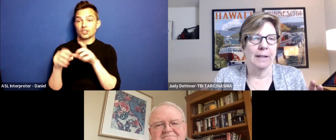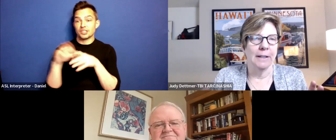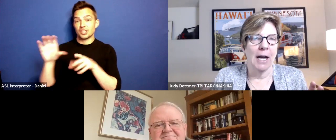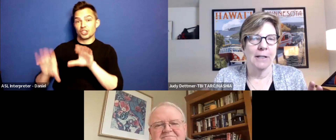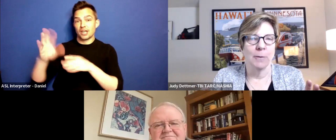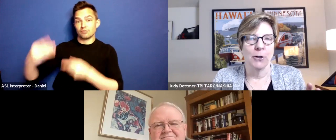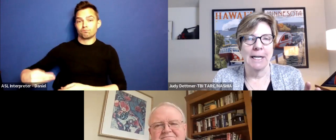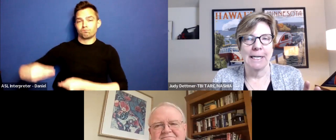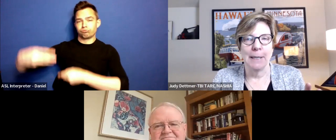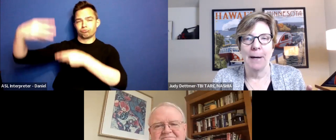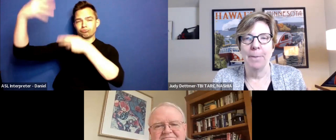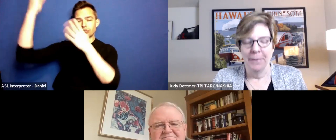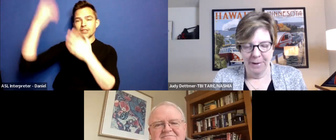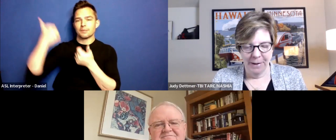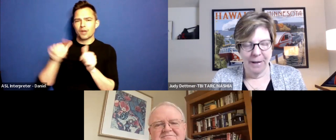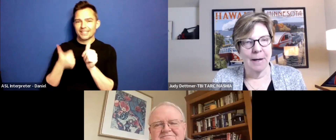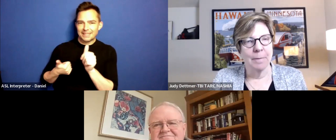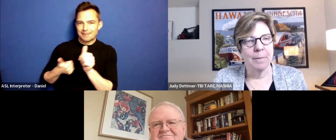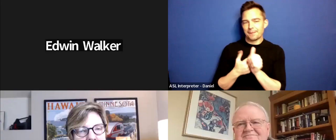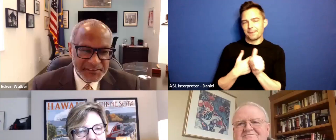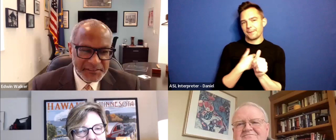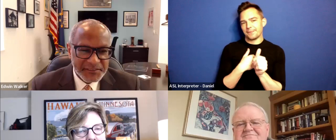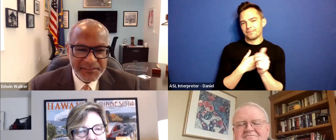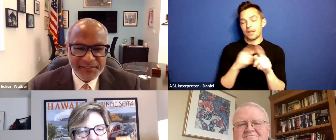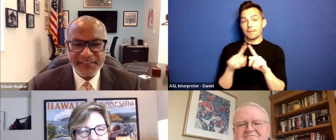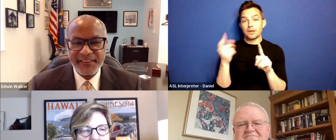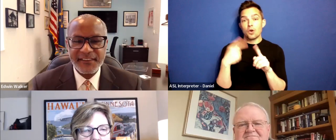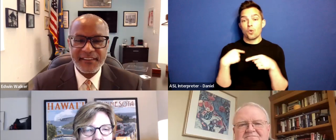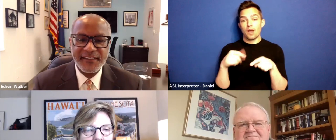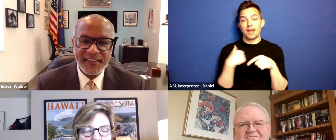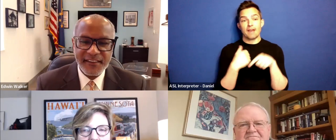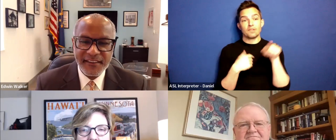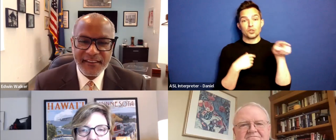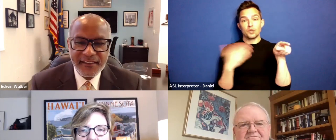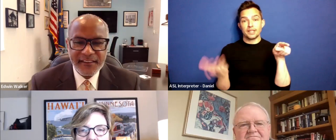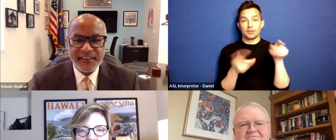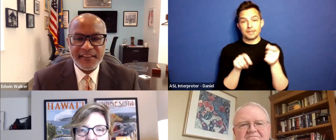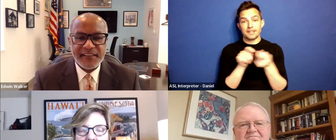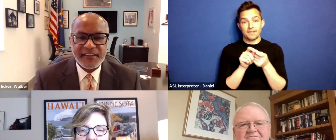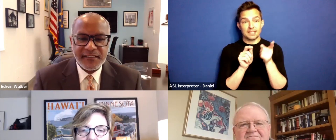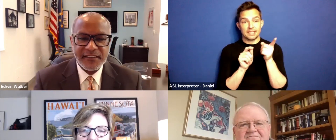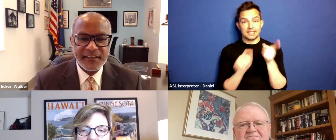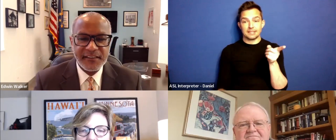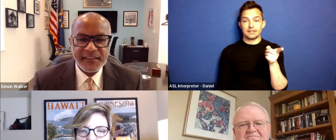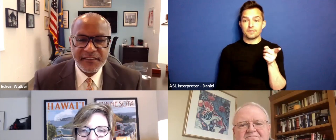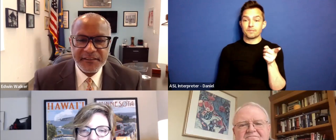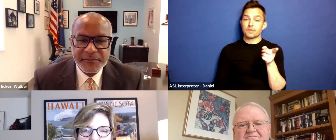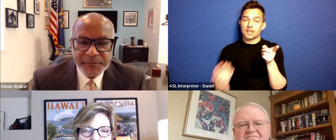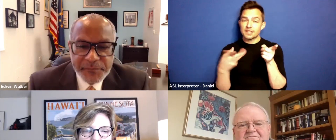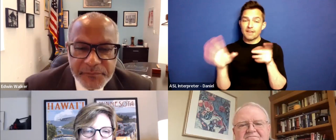on in the chat. So I'm trying to keep up. But while I have you up here, specifically, there were several comments about